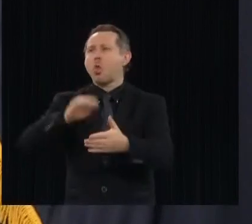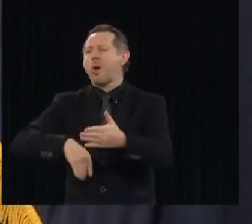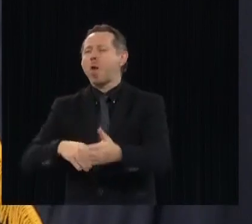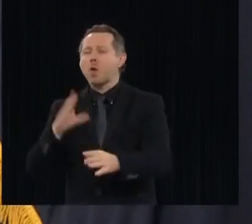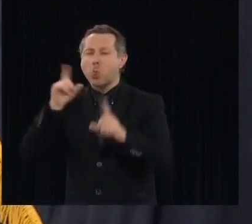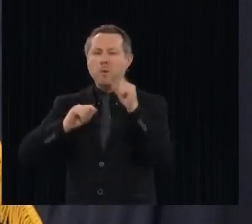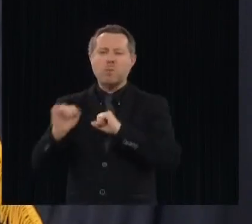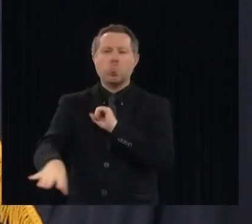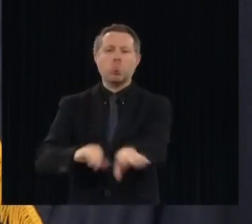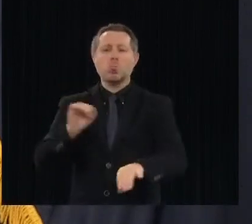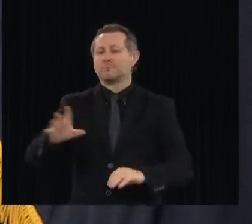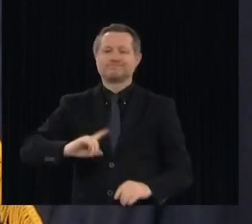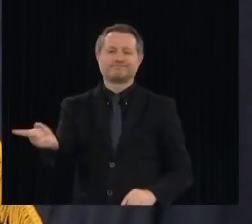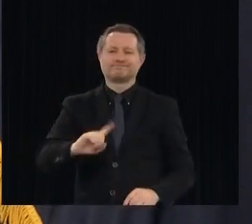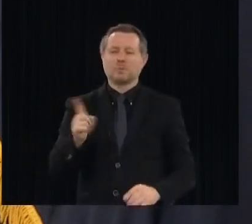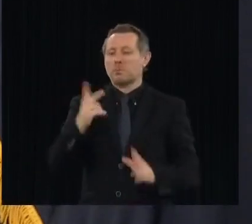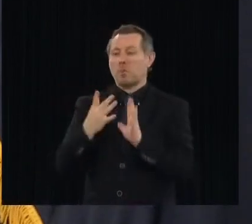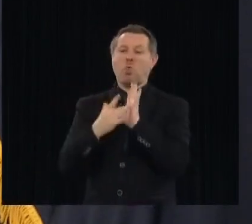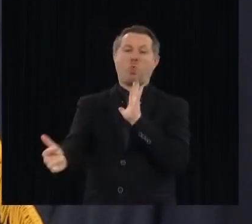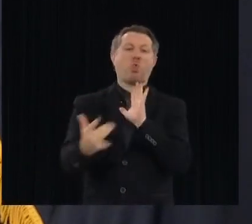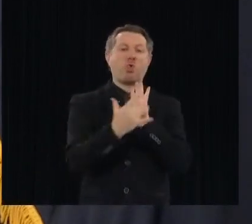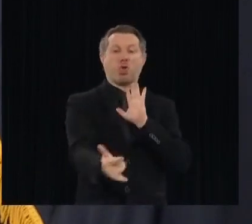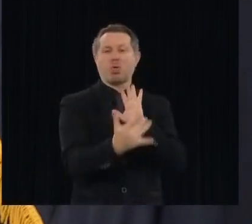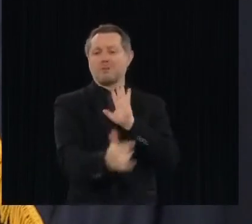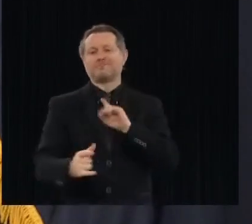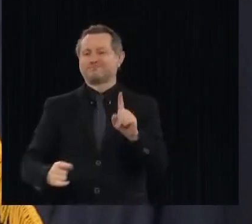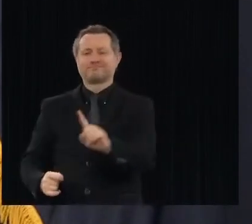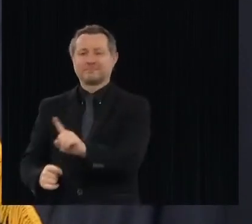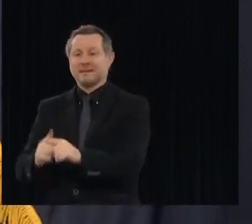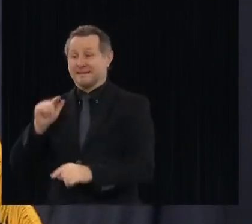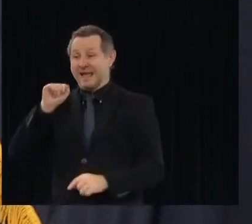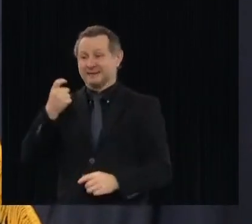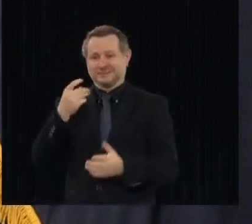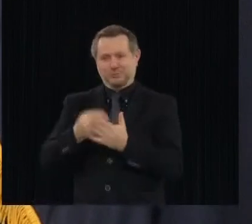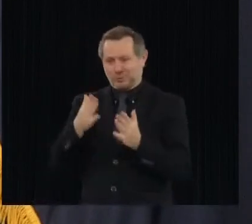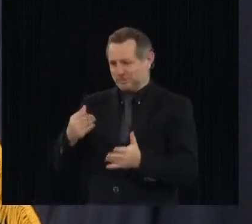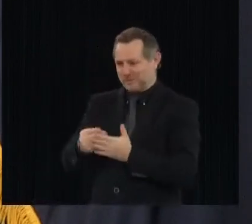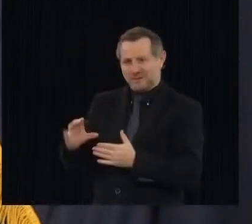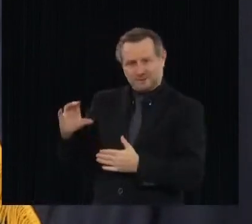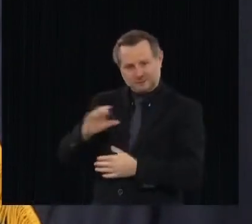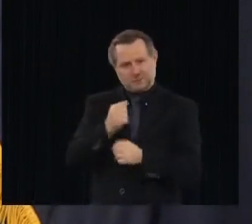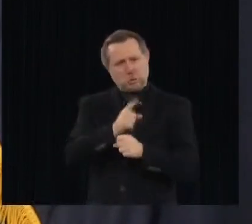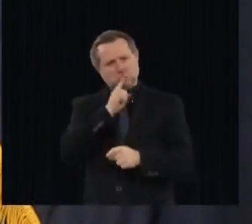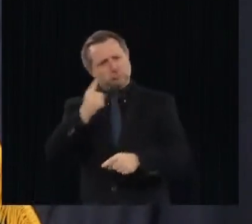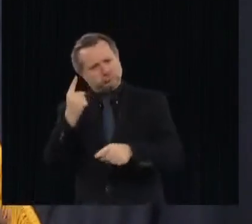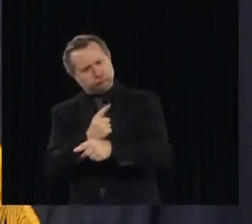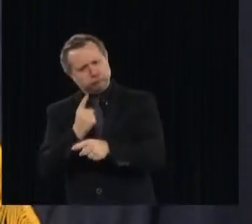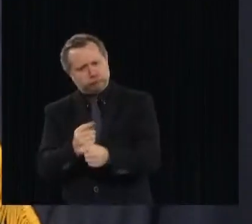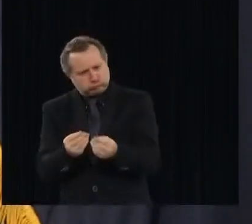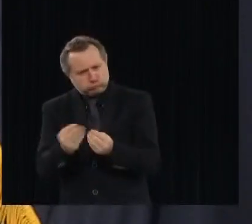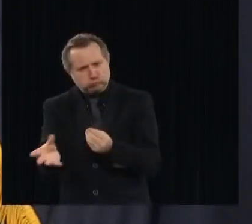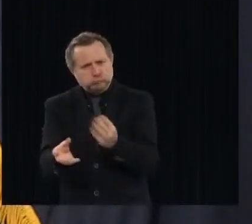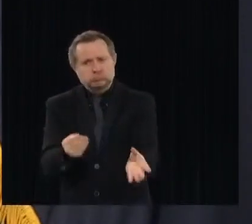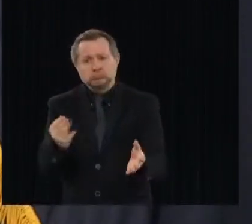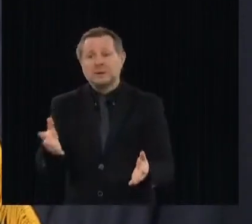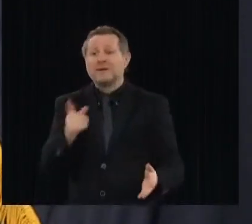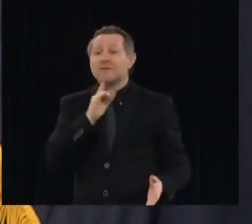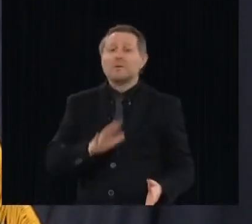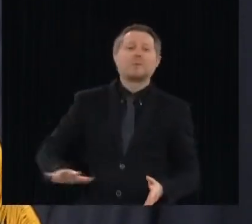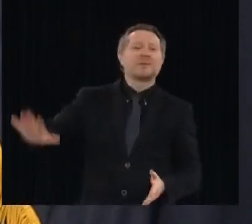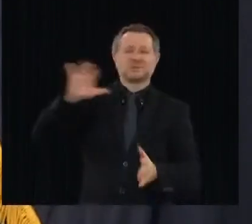SHOVELING MONEY OUT OF A WINDOW